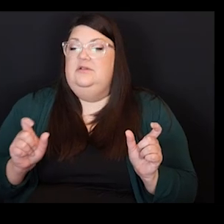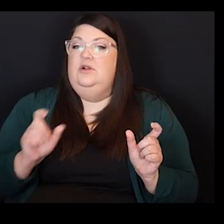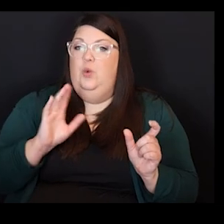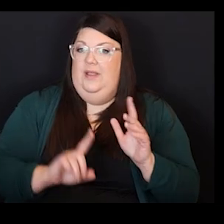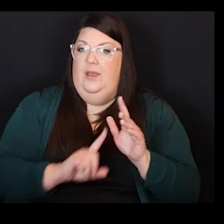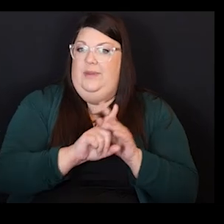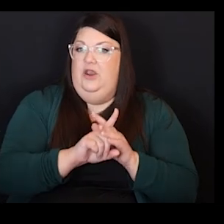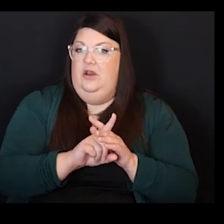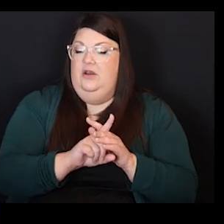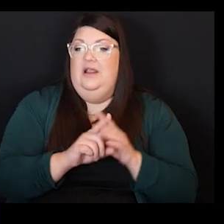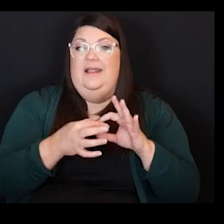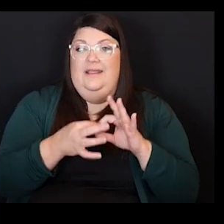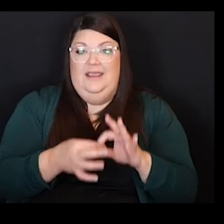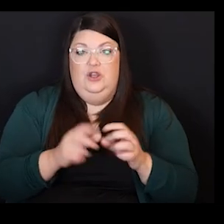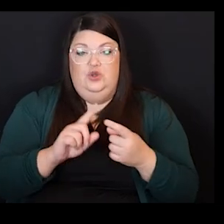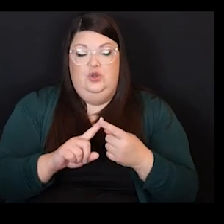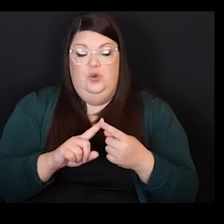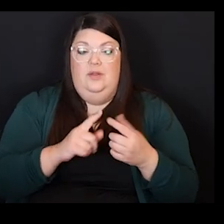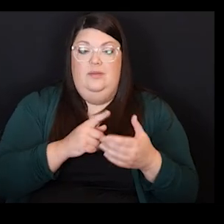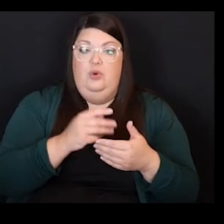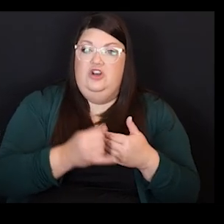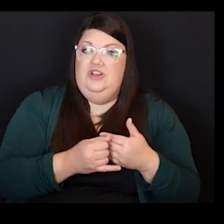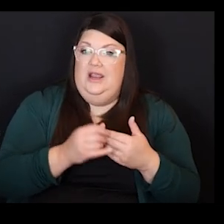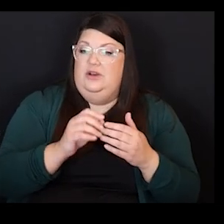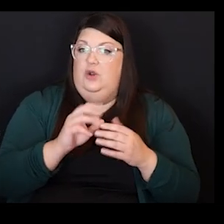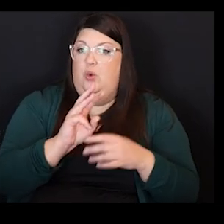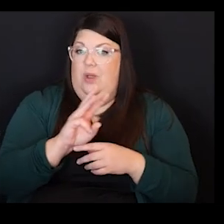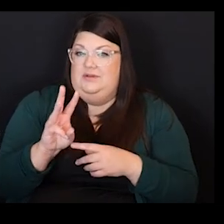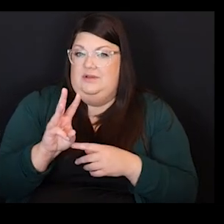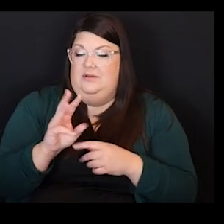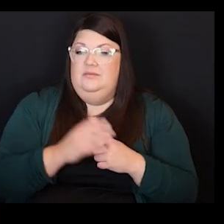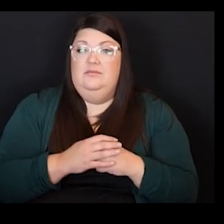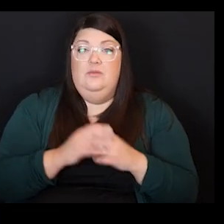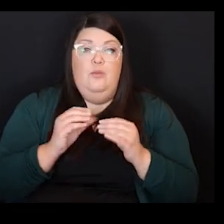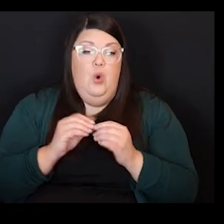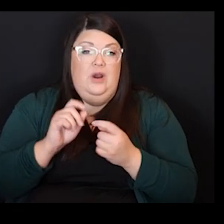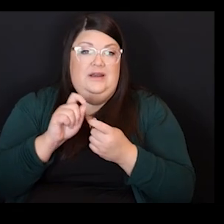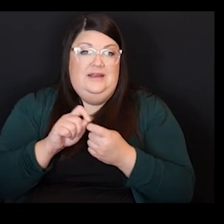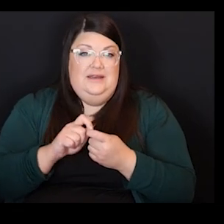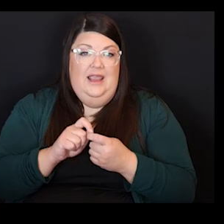These link to the project’s website, a more detailed description of the project on RSA’s